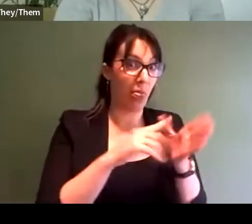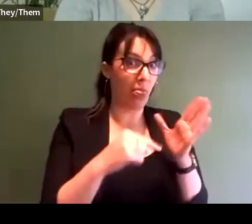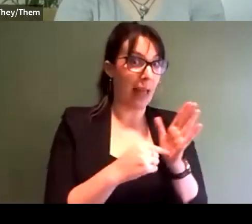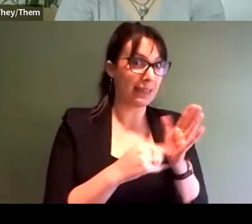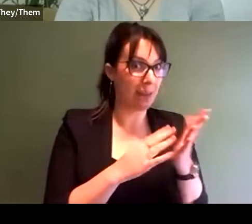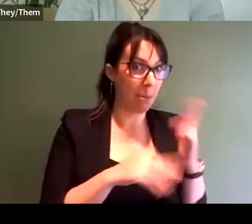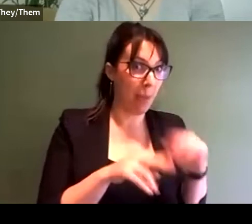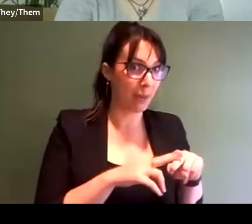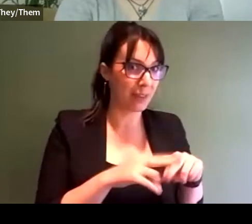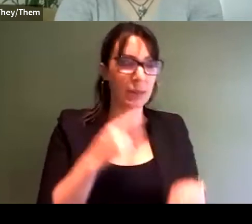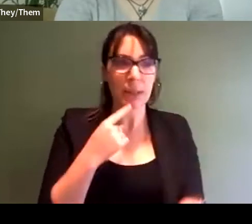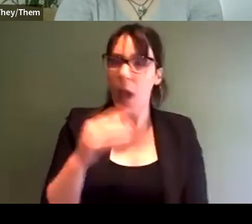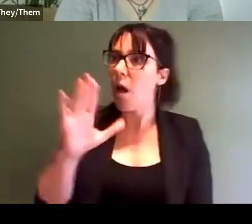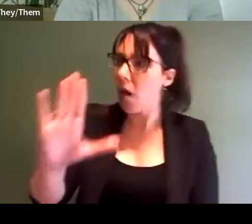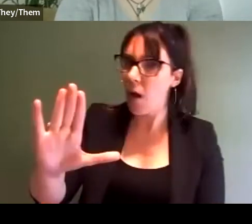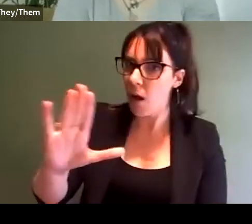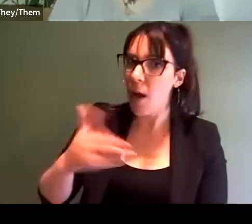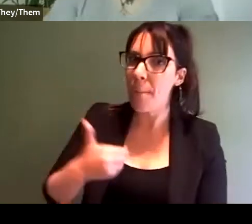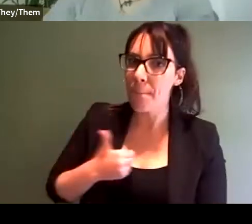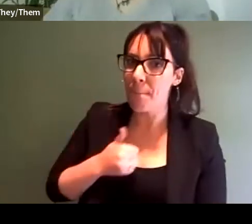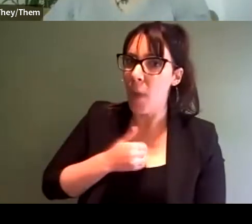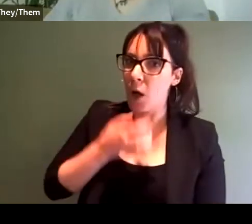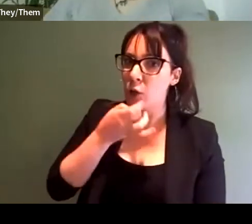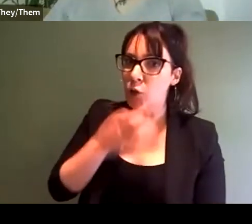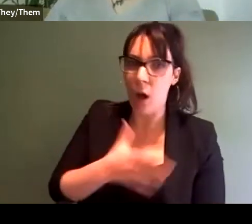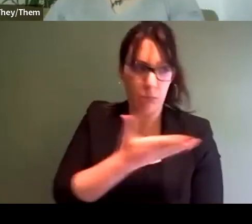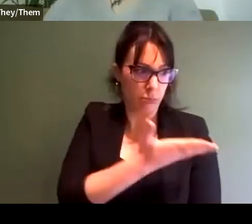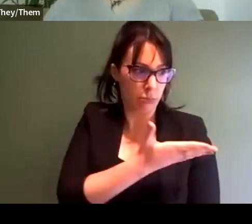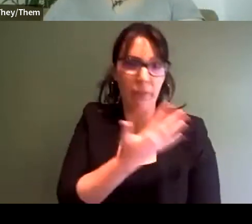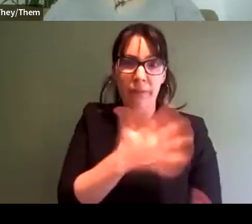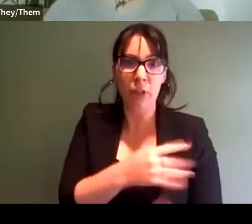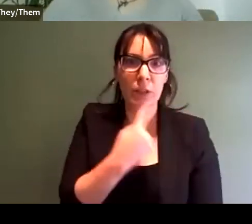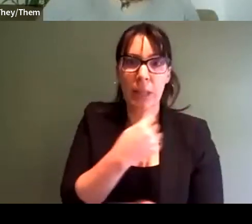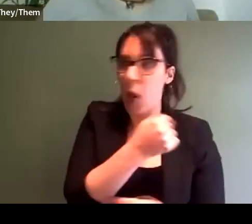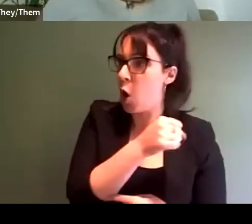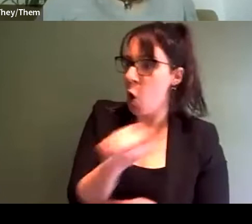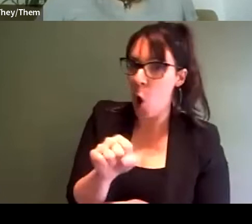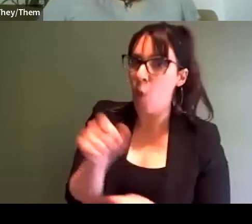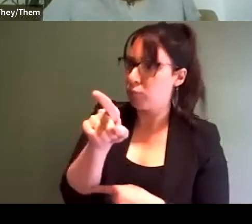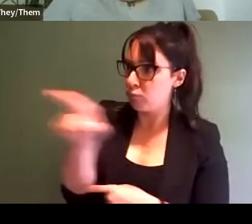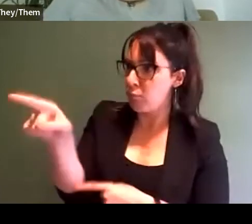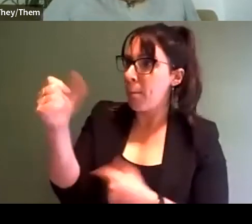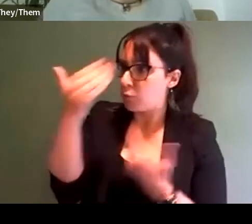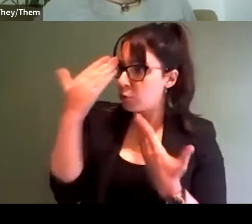respect that. And of course not, that won't always be respected.